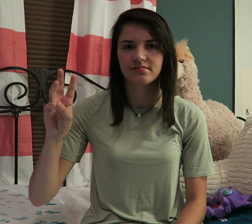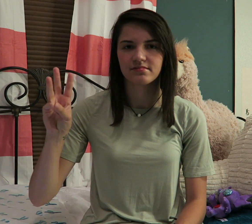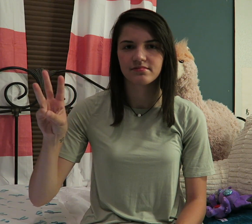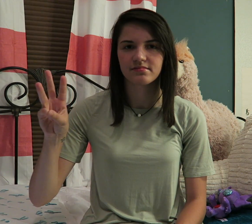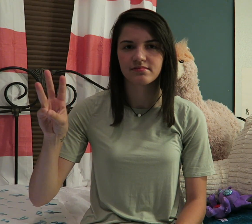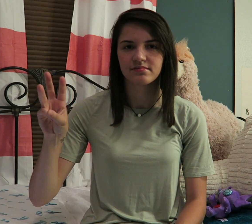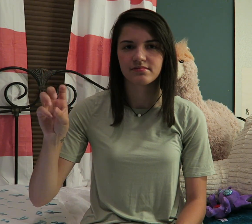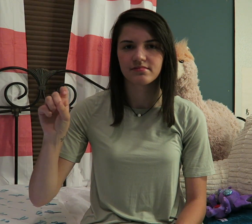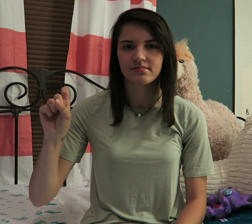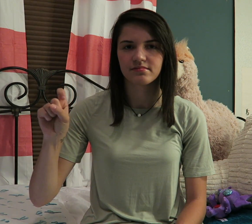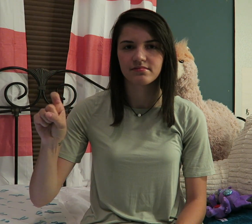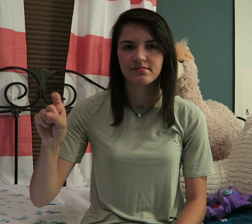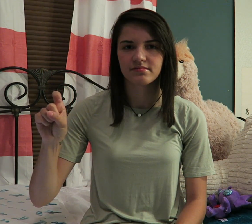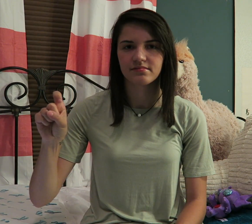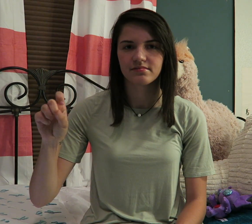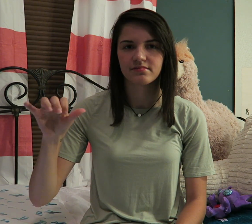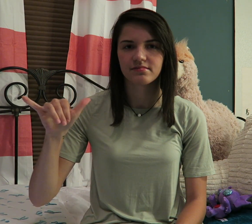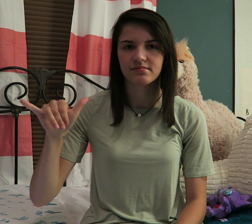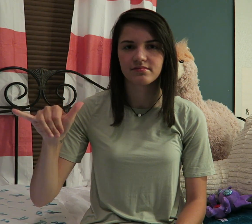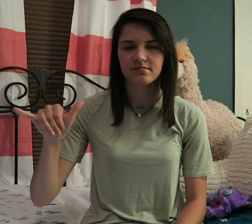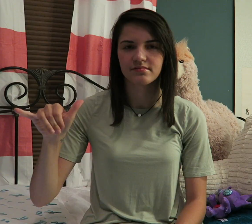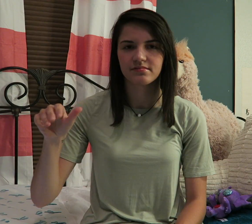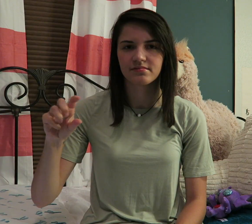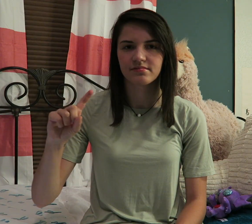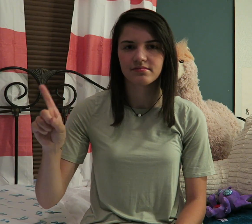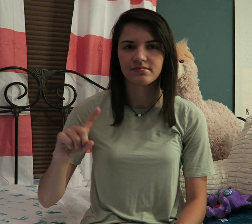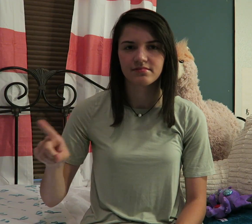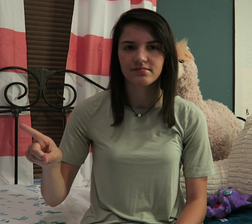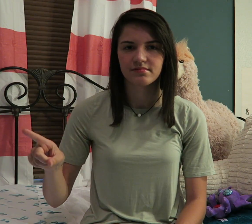W X Y Z